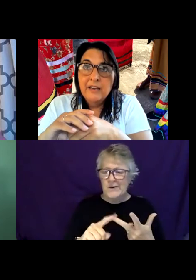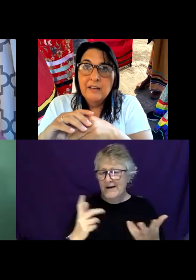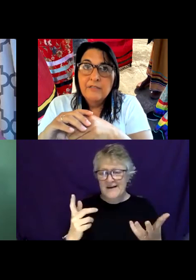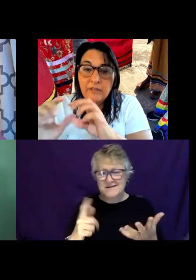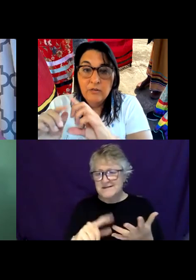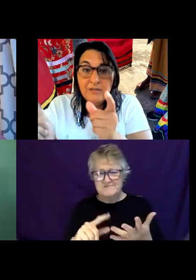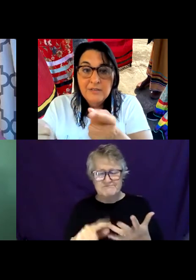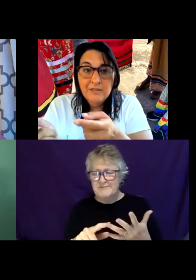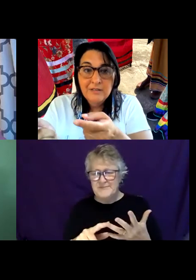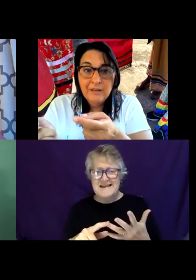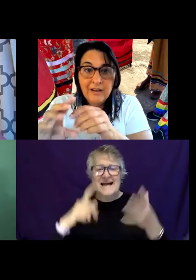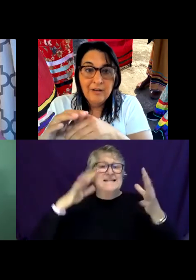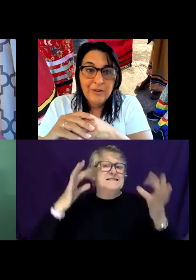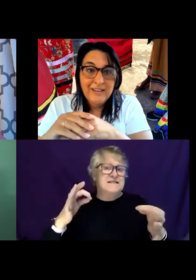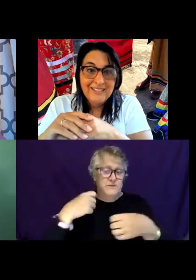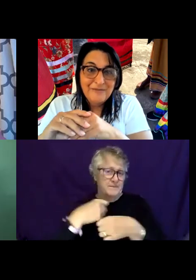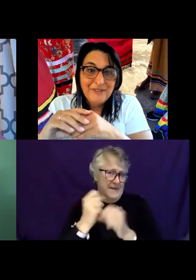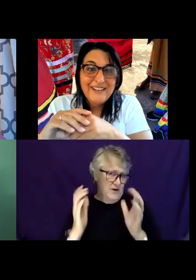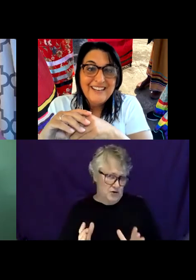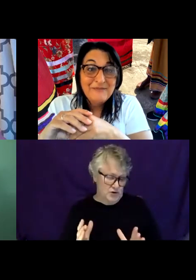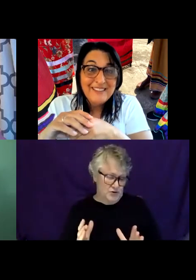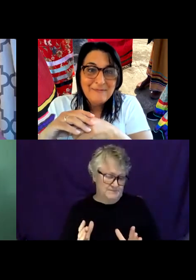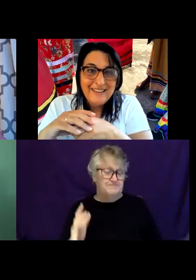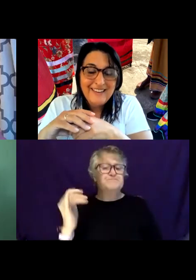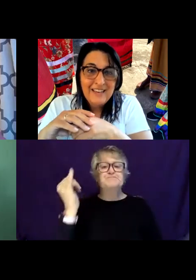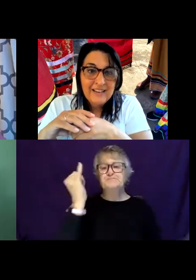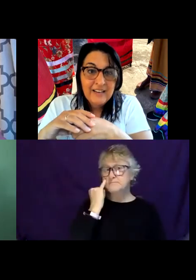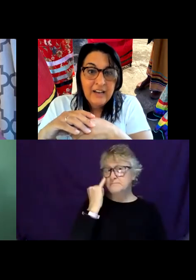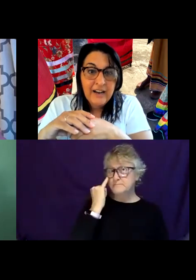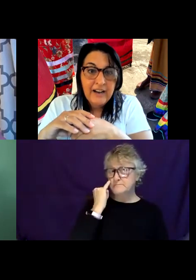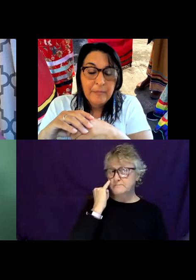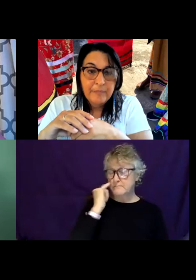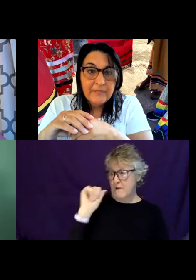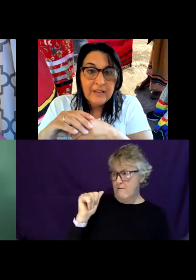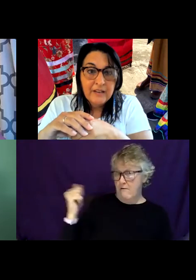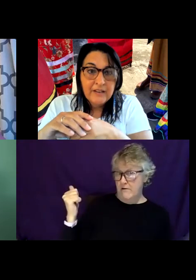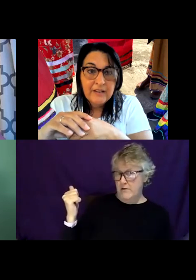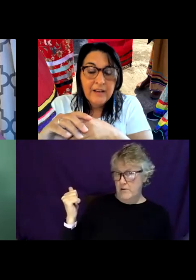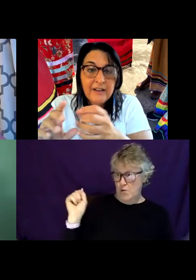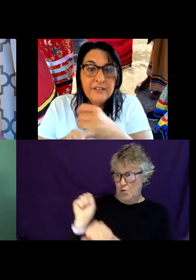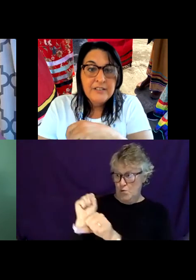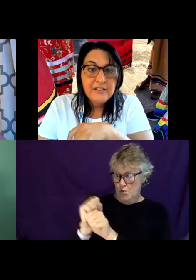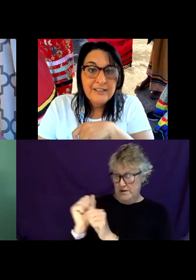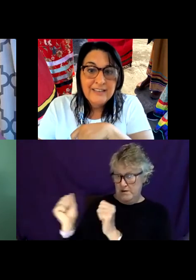What would it be like if those that working with me